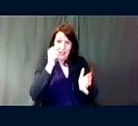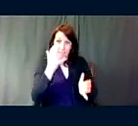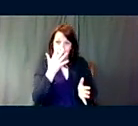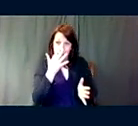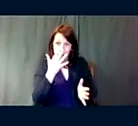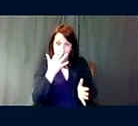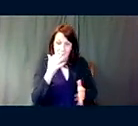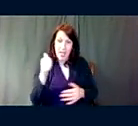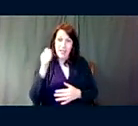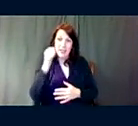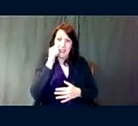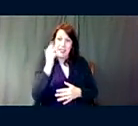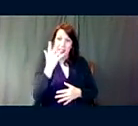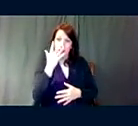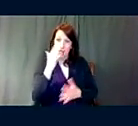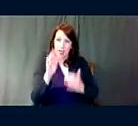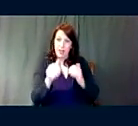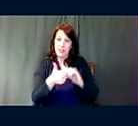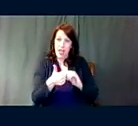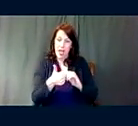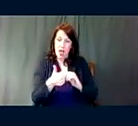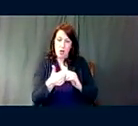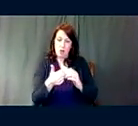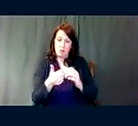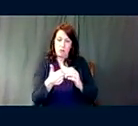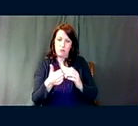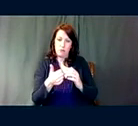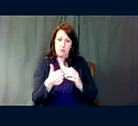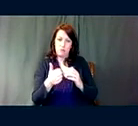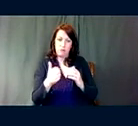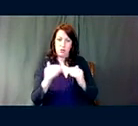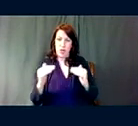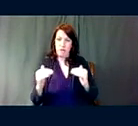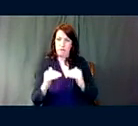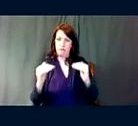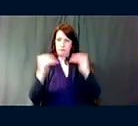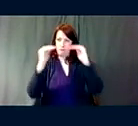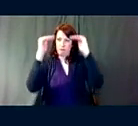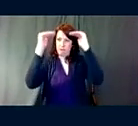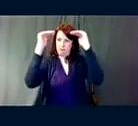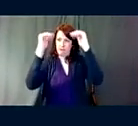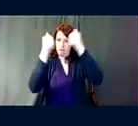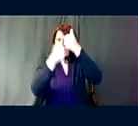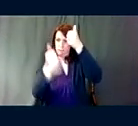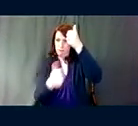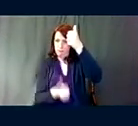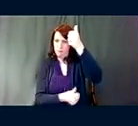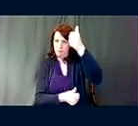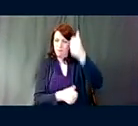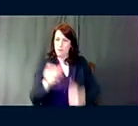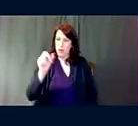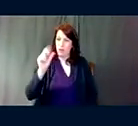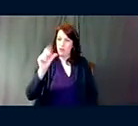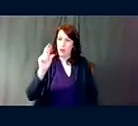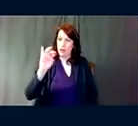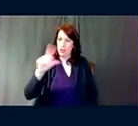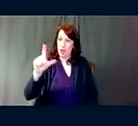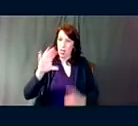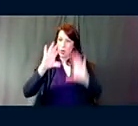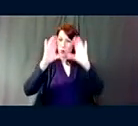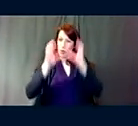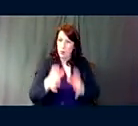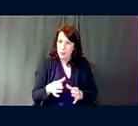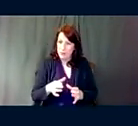AND WE KNOW SKIN COLOR IS HOW